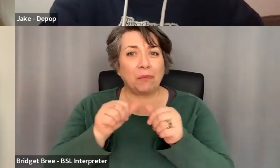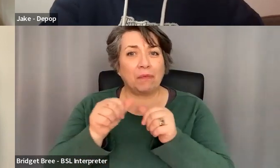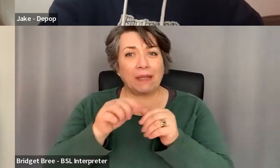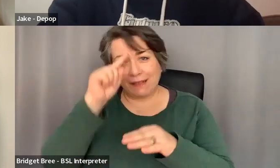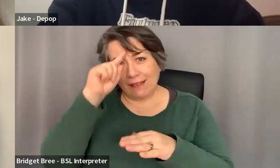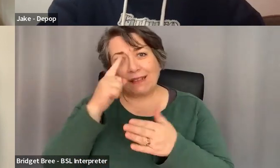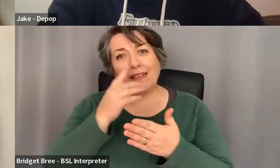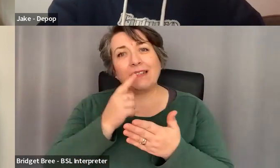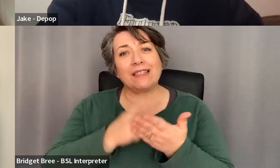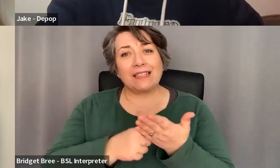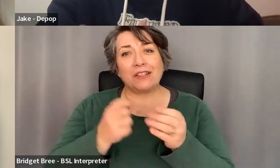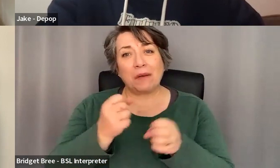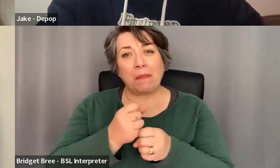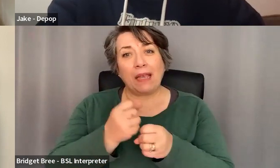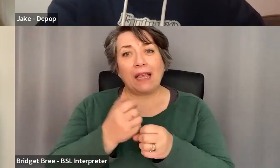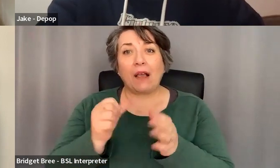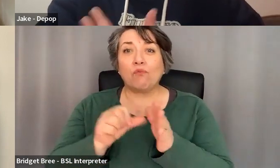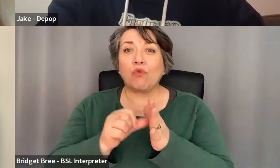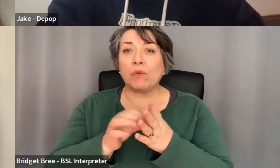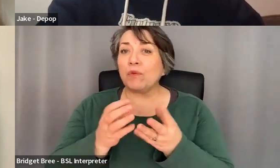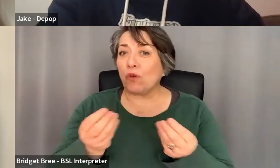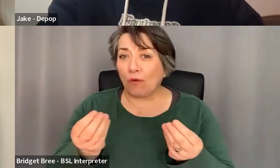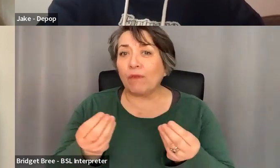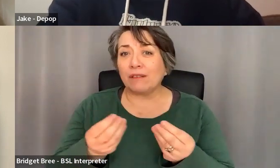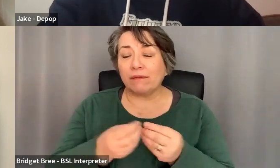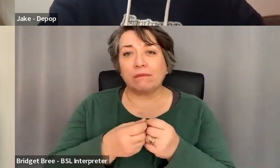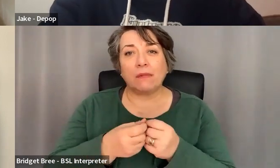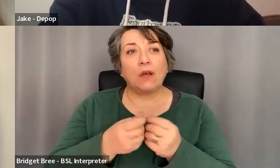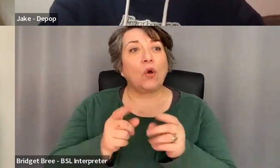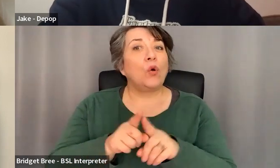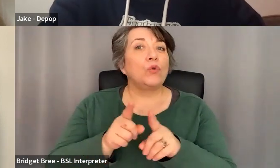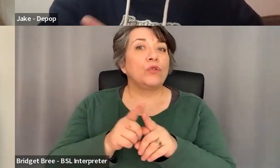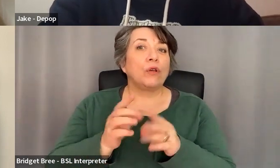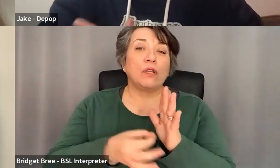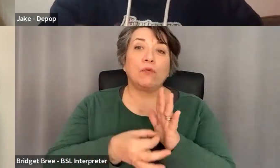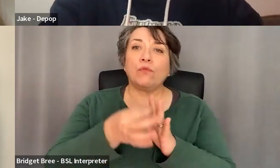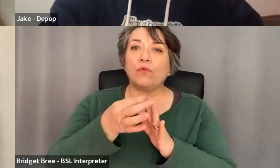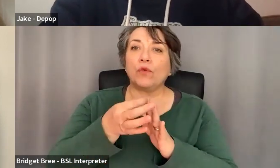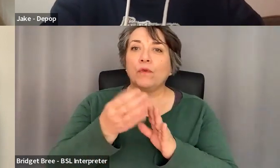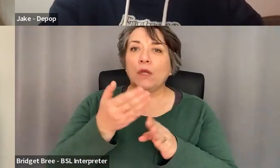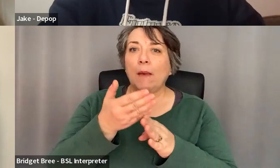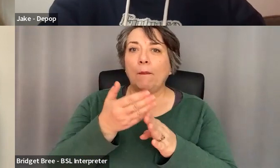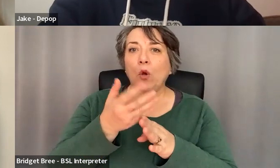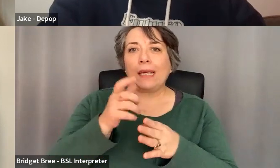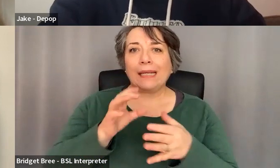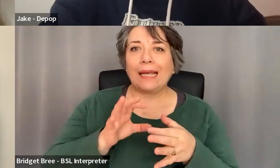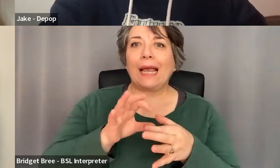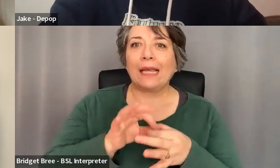You know we've seen it can lead to better decision making and problem solving as well as really improving the employee engagement and kind of satisfaction as well. improving the employee engagement and satisfaction as well.